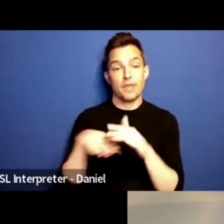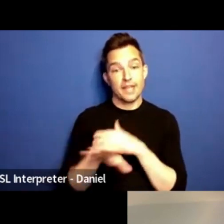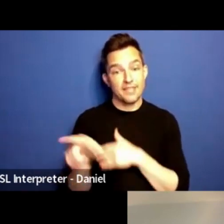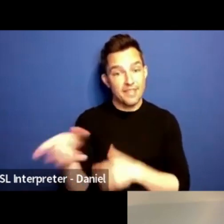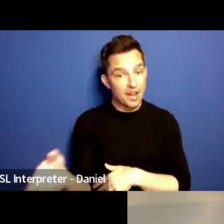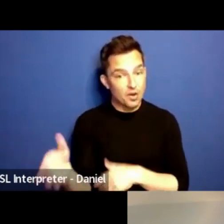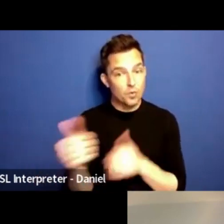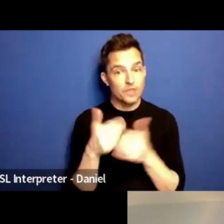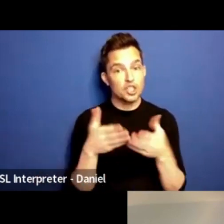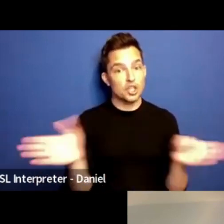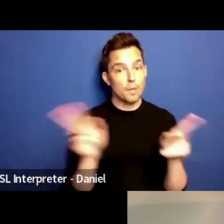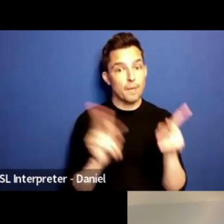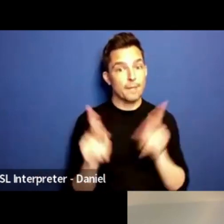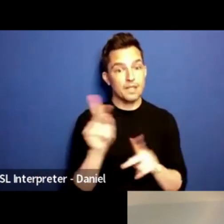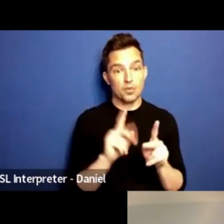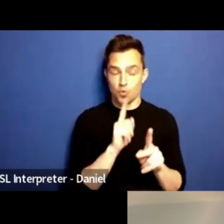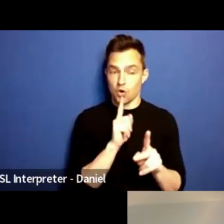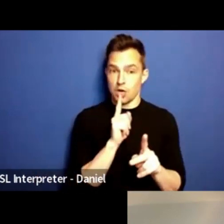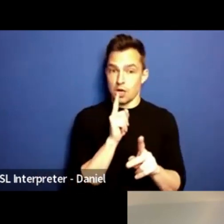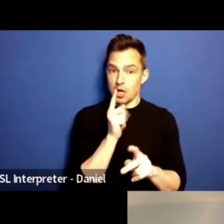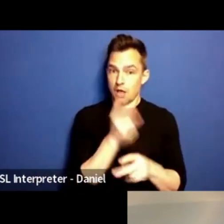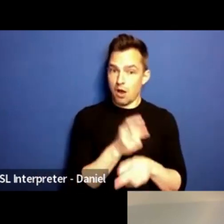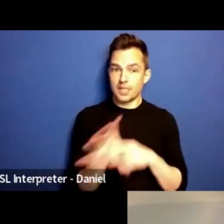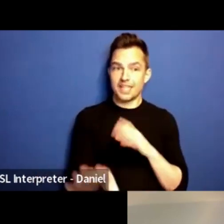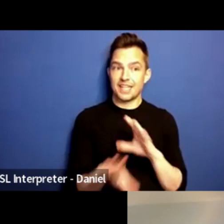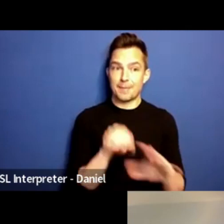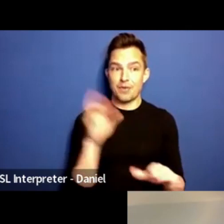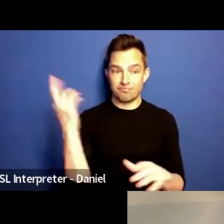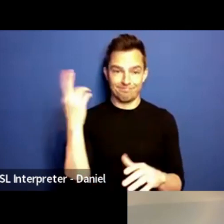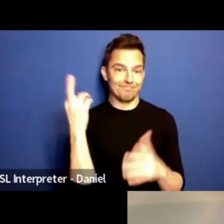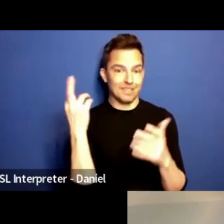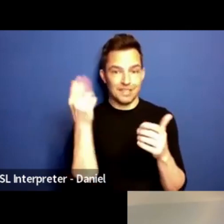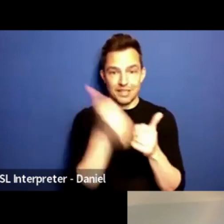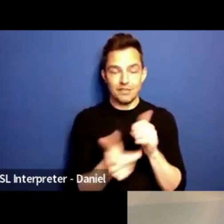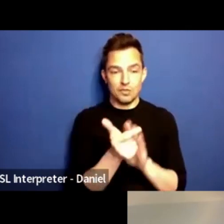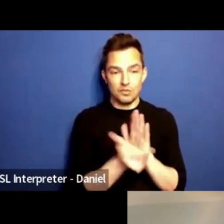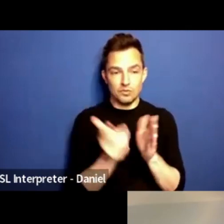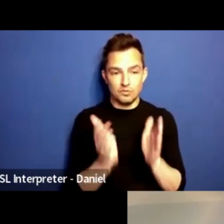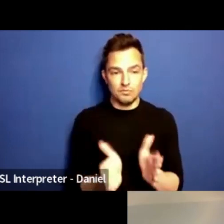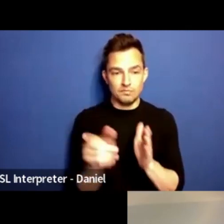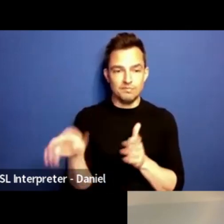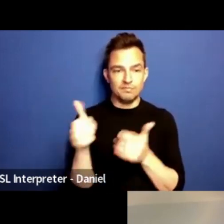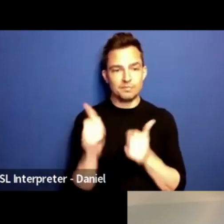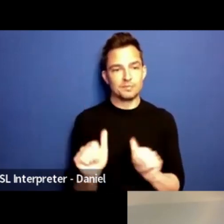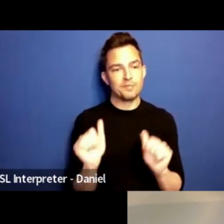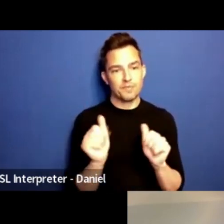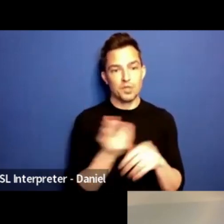general population, it's really hard to get them out because every lawyer is trying to, you know, use whatever they can. So